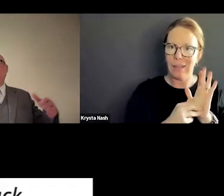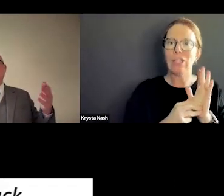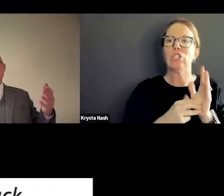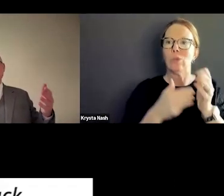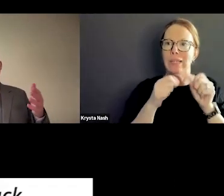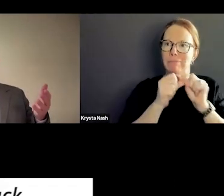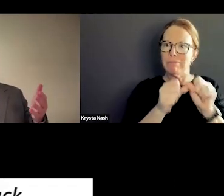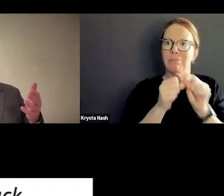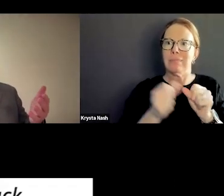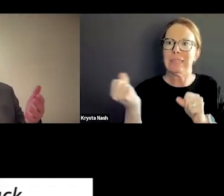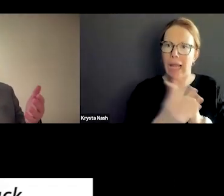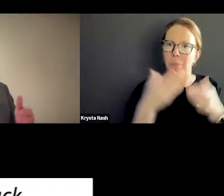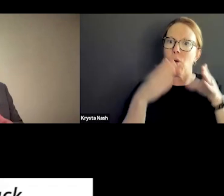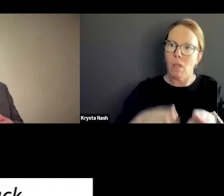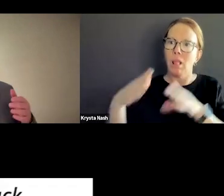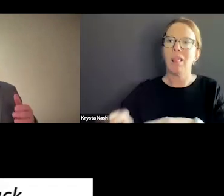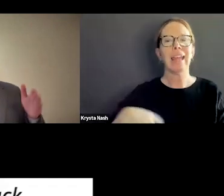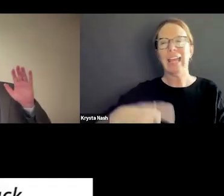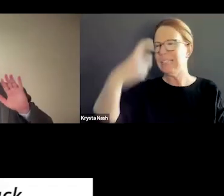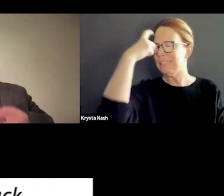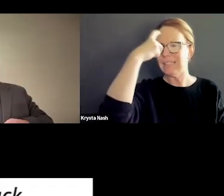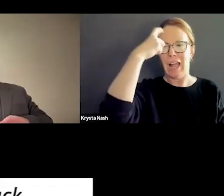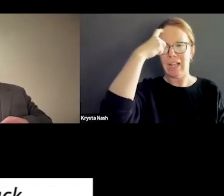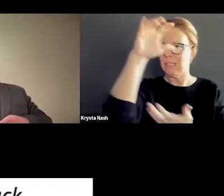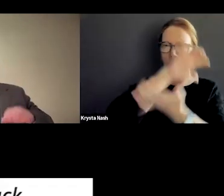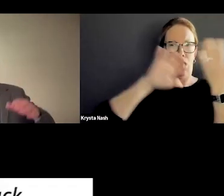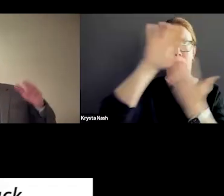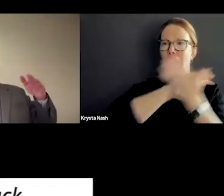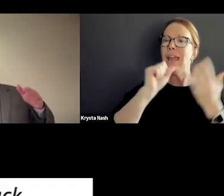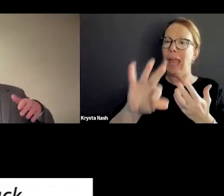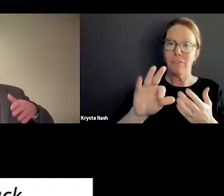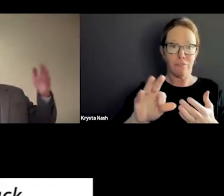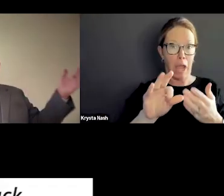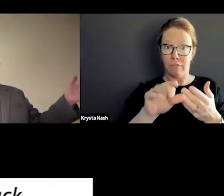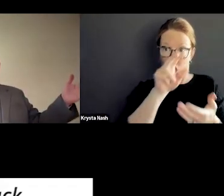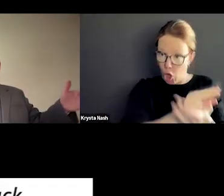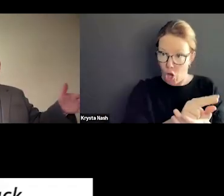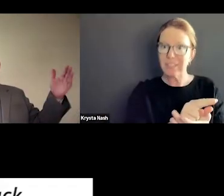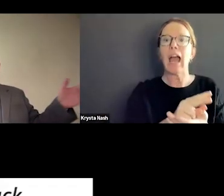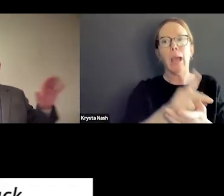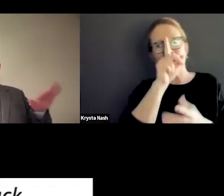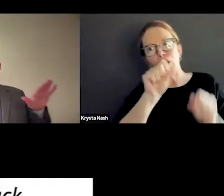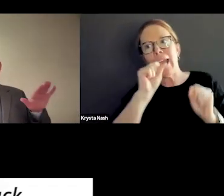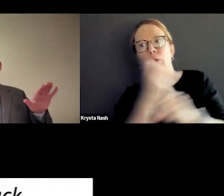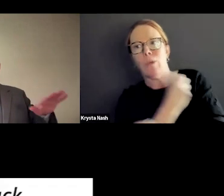Thinking again, this is a cognitive distortion is if I'm downs, I'm willing. I bet I could win some back and then I'll break even.